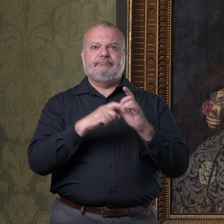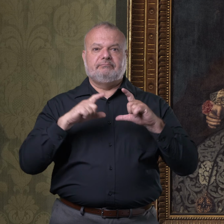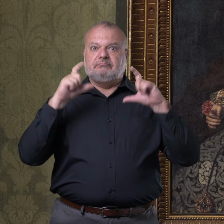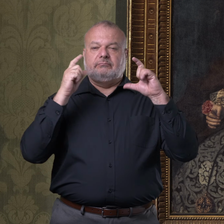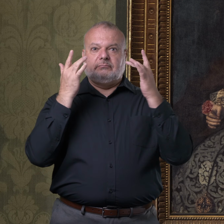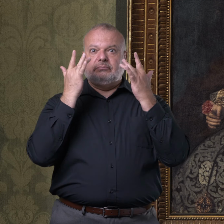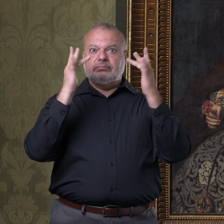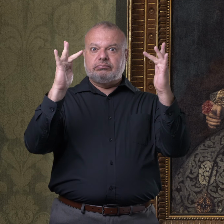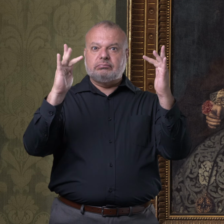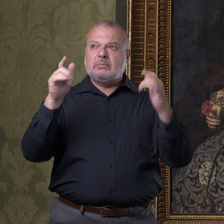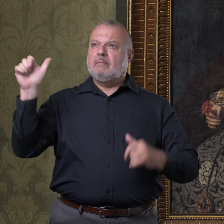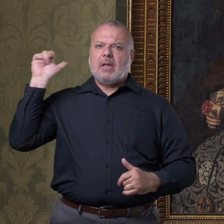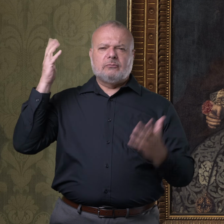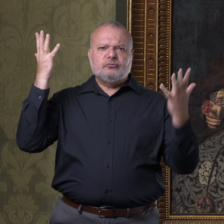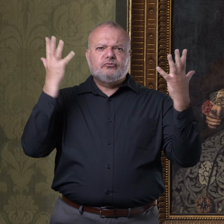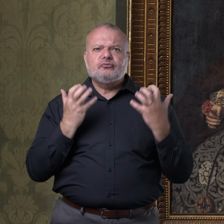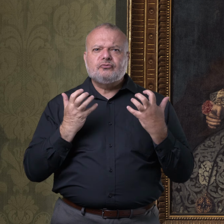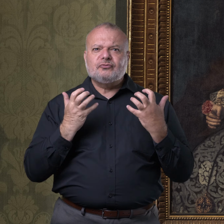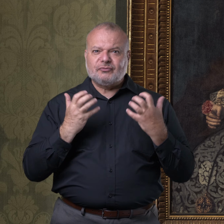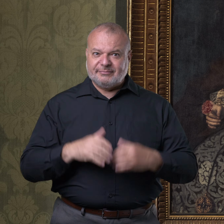face stands out.